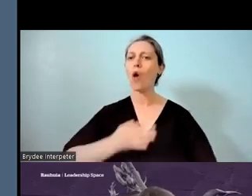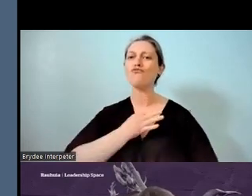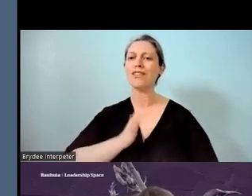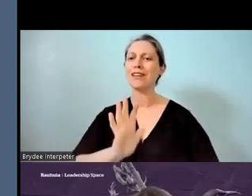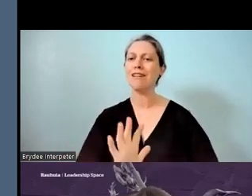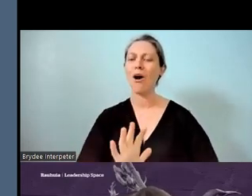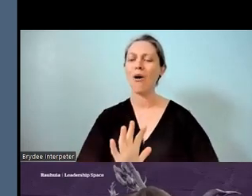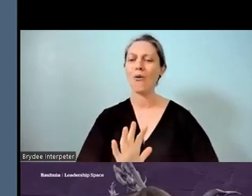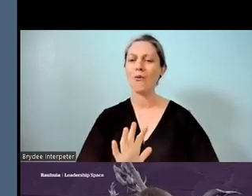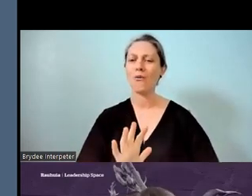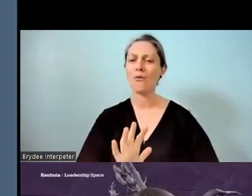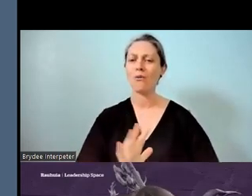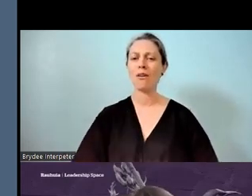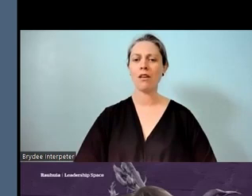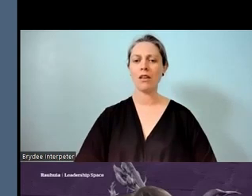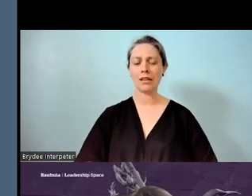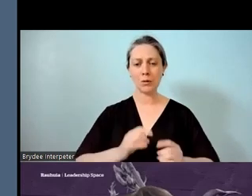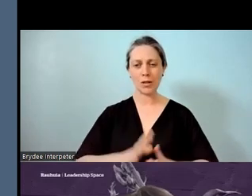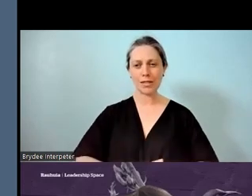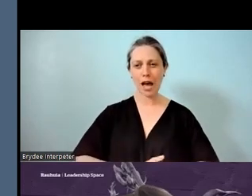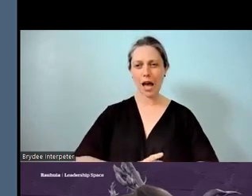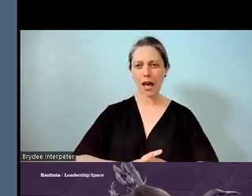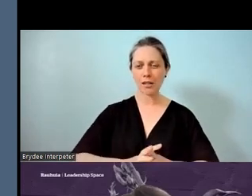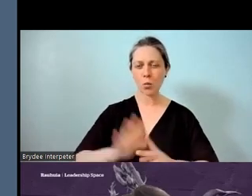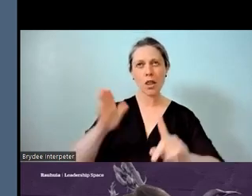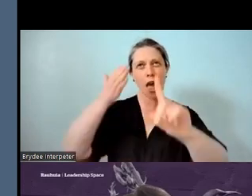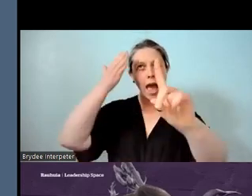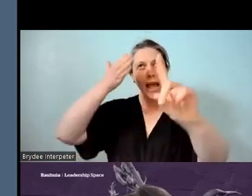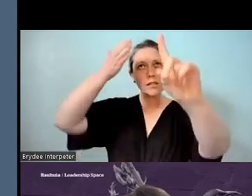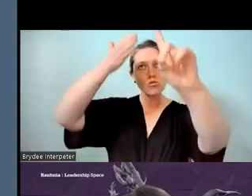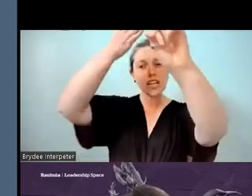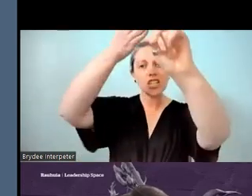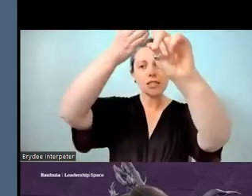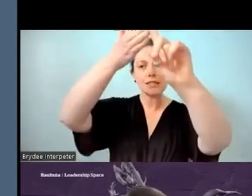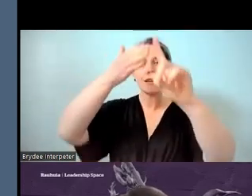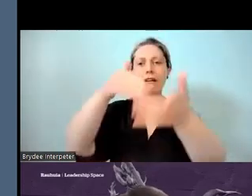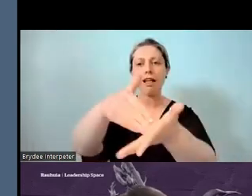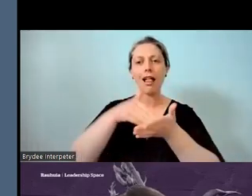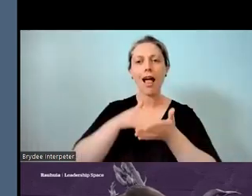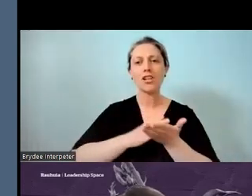That we start with aspirations when designing curriculum. And that's also at the heart of localised curriculum